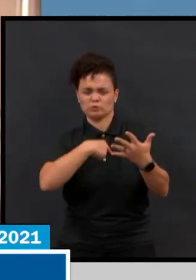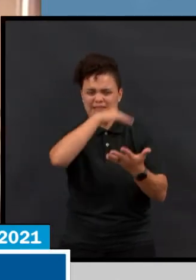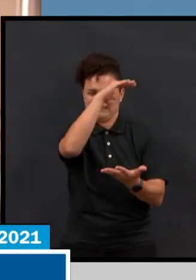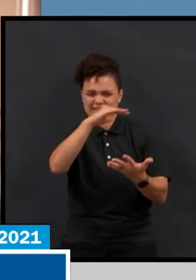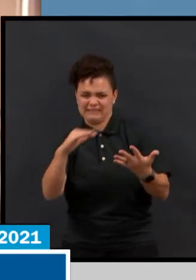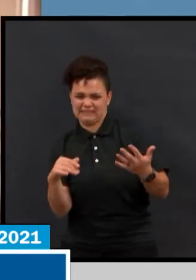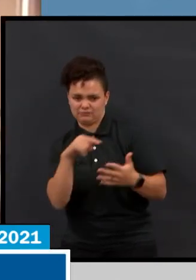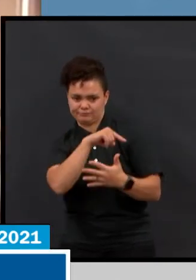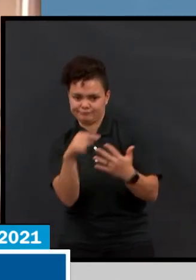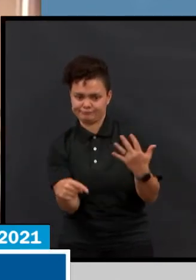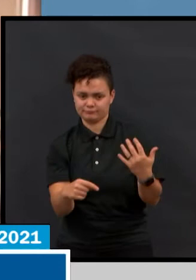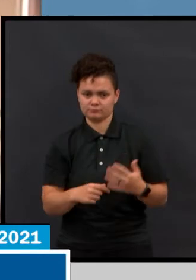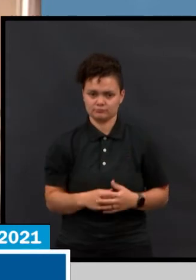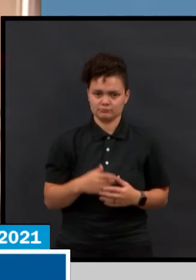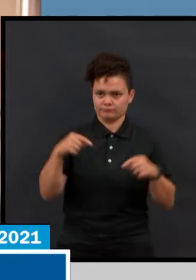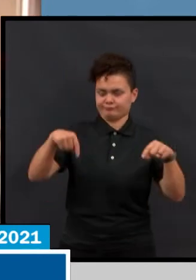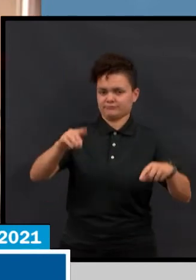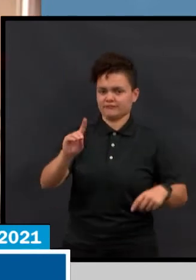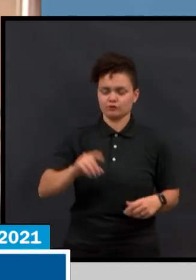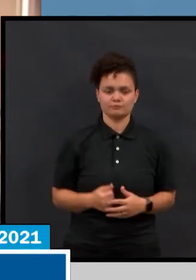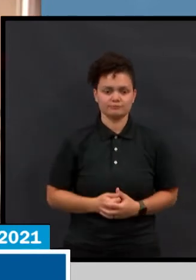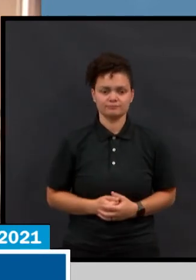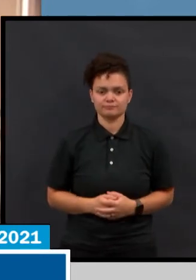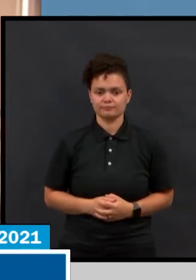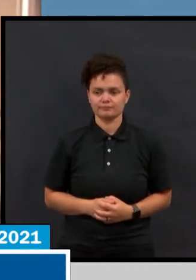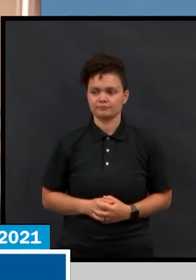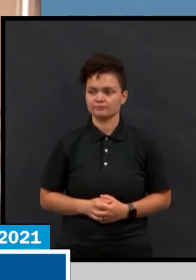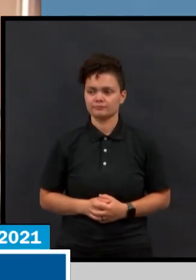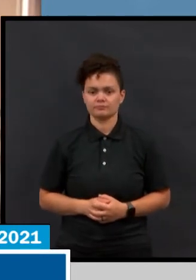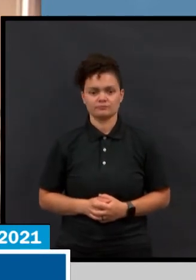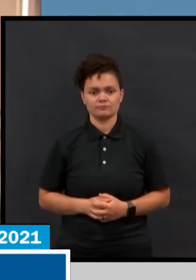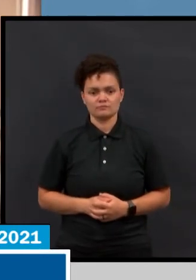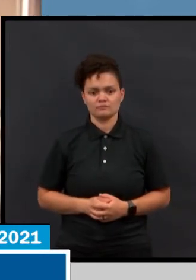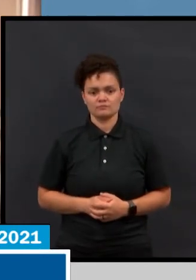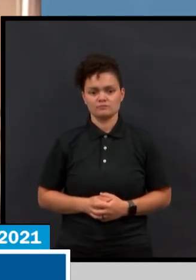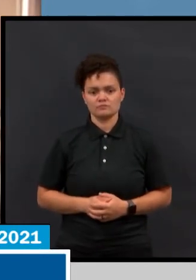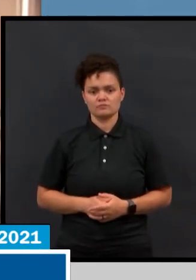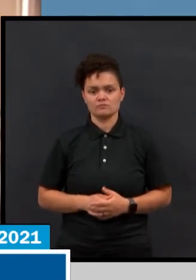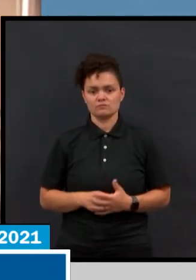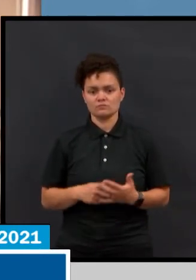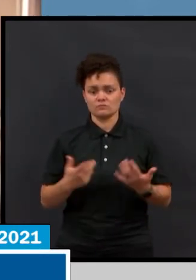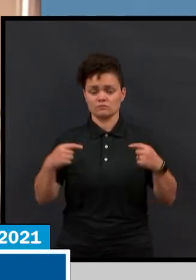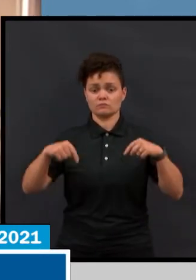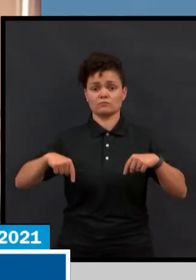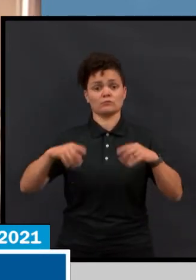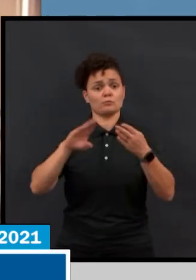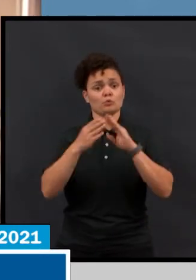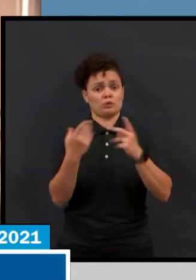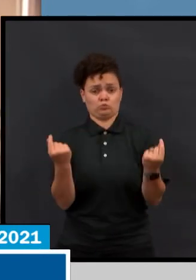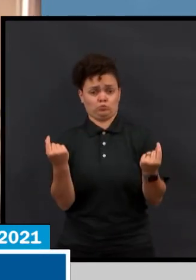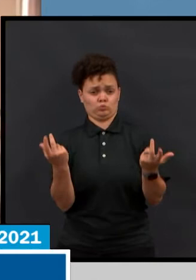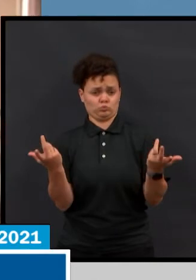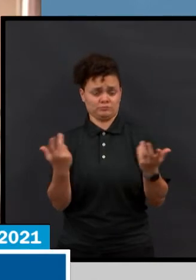our city now uh what can our community do first and foremost is get involved